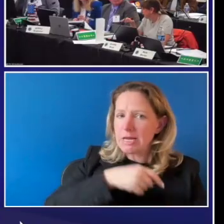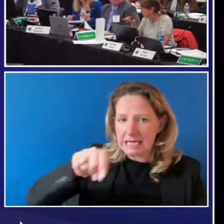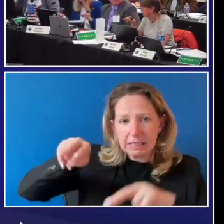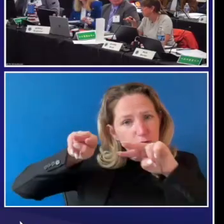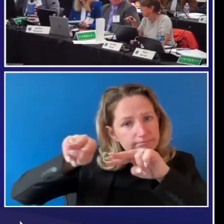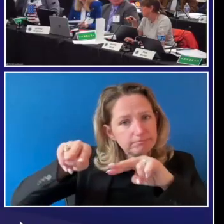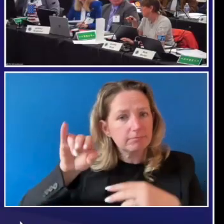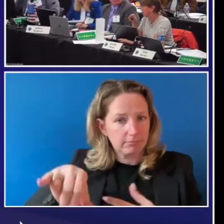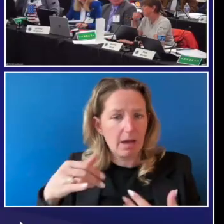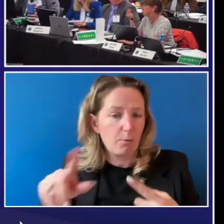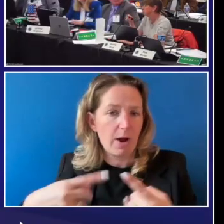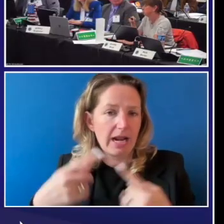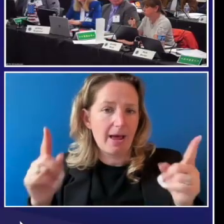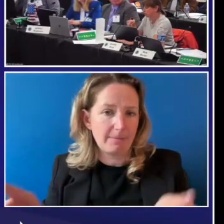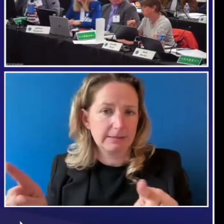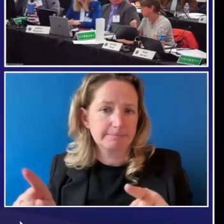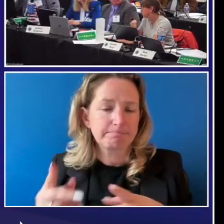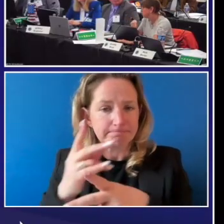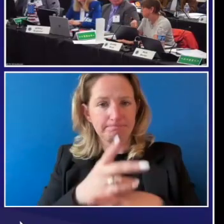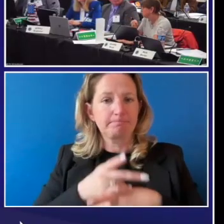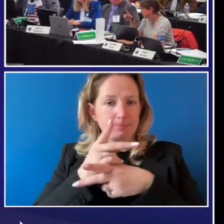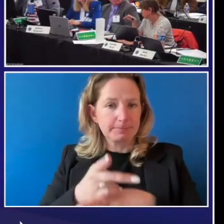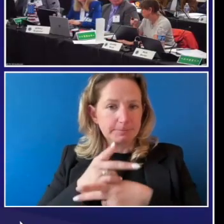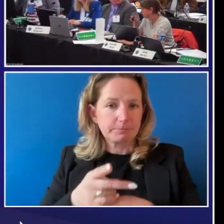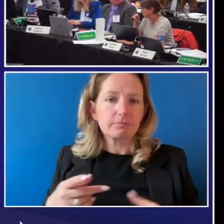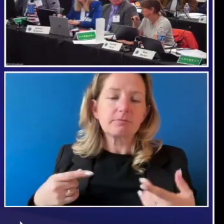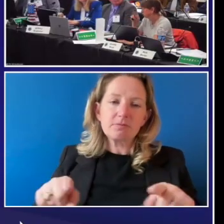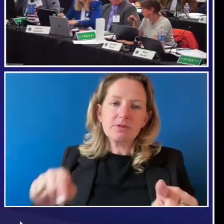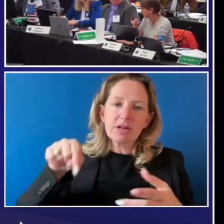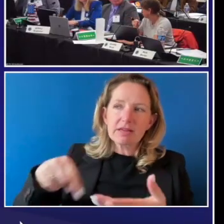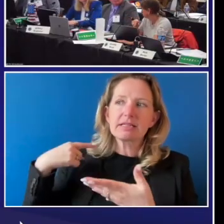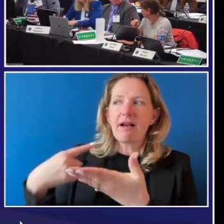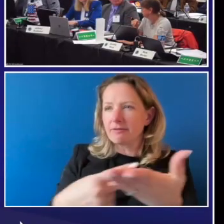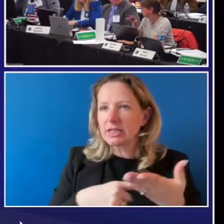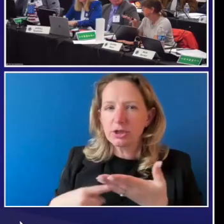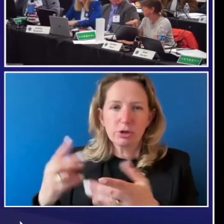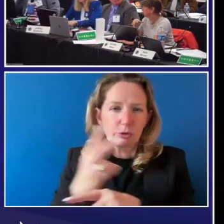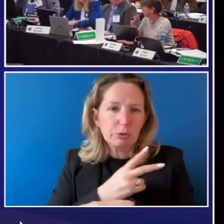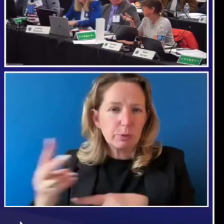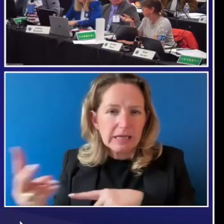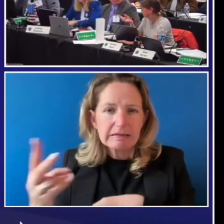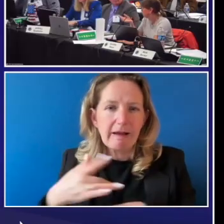So I think we do in the course of this conversation, the next 2 weeks, need to figure out what those eyes look like.